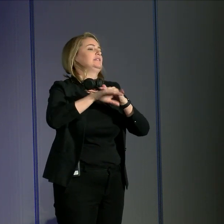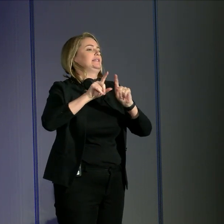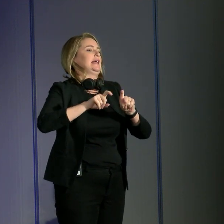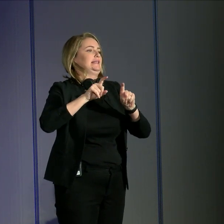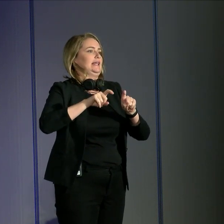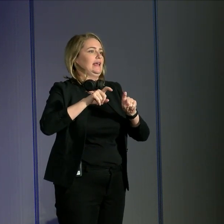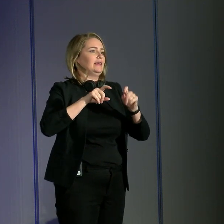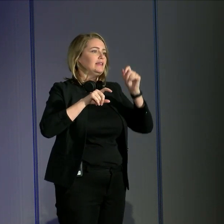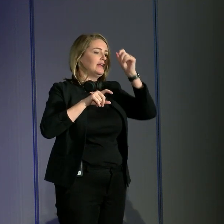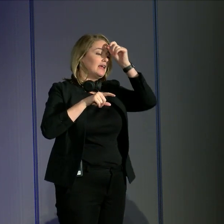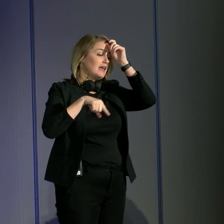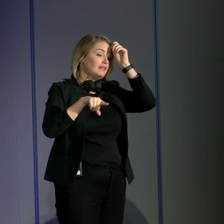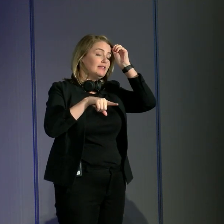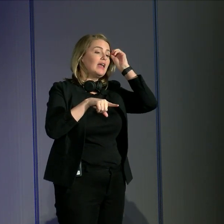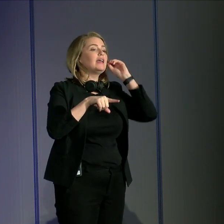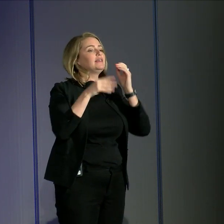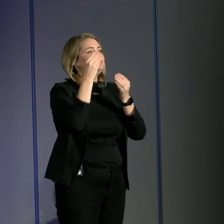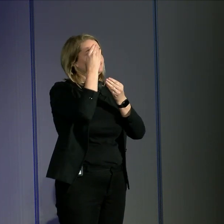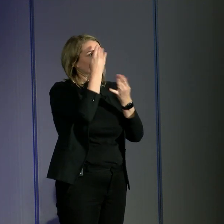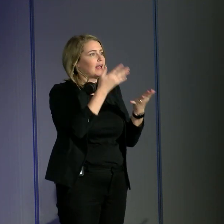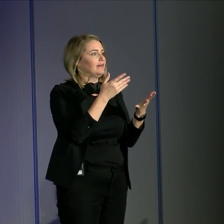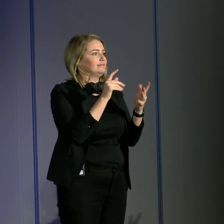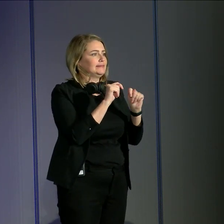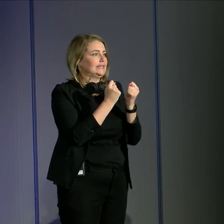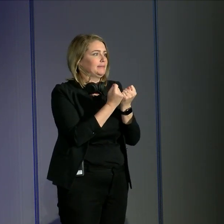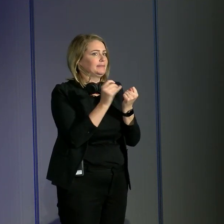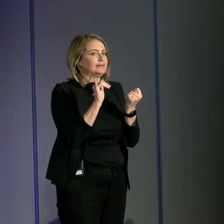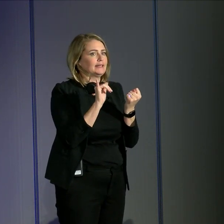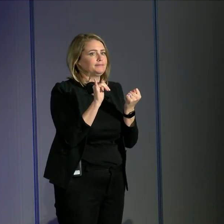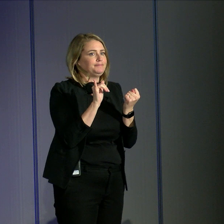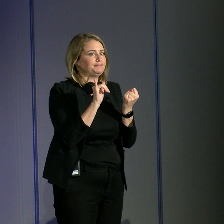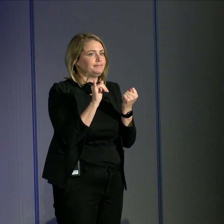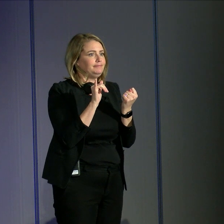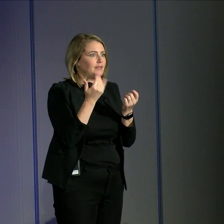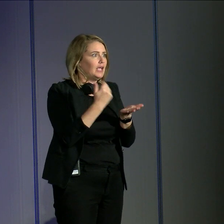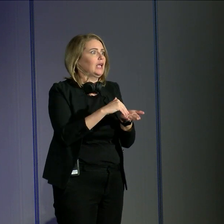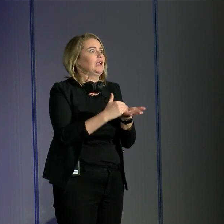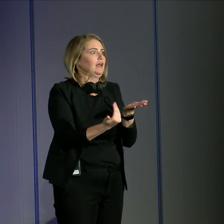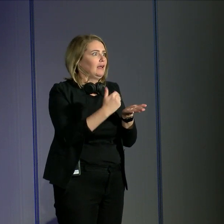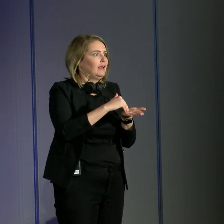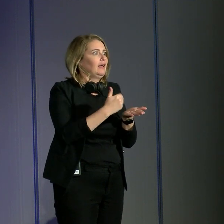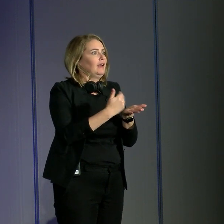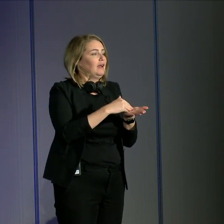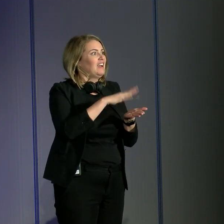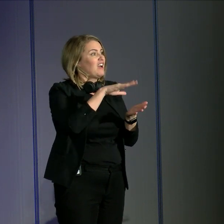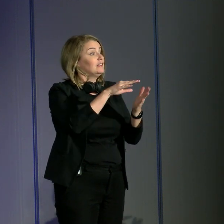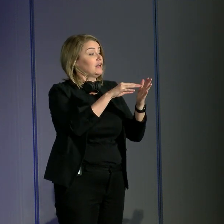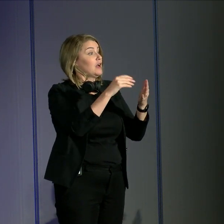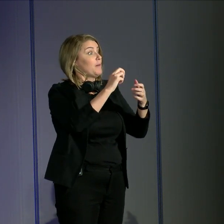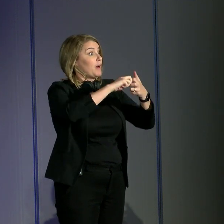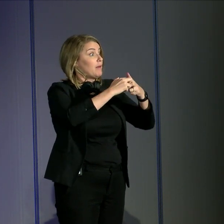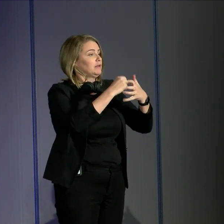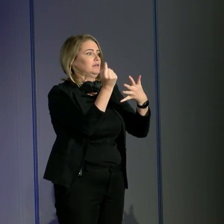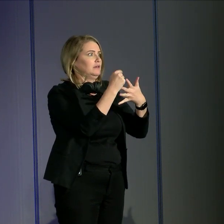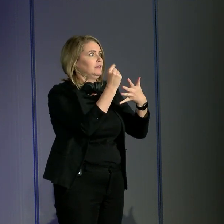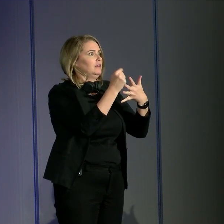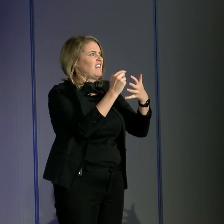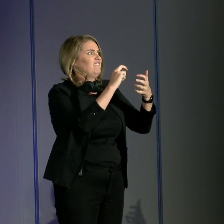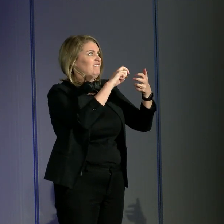And they tell their teams usually, you know, ad nauseam, you have to fix this, you've got to change this.